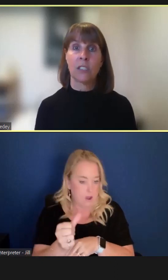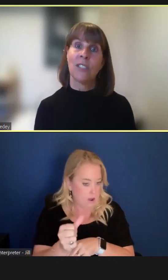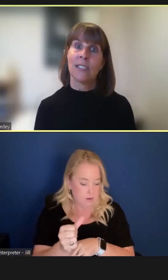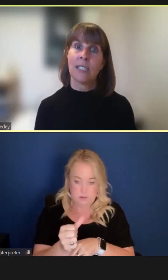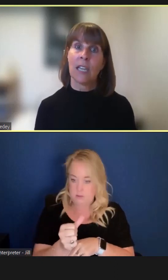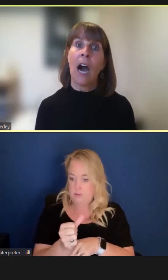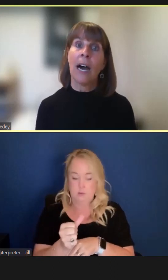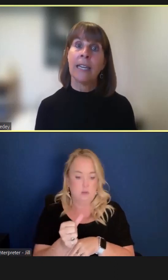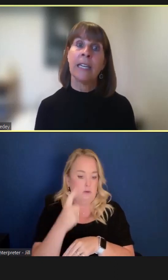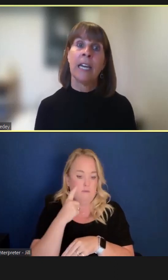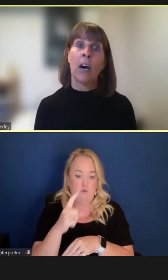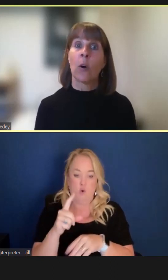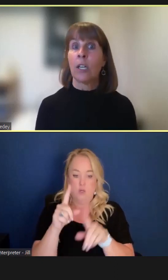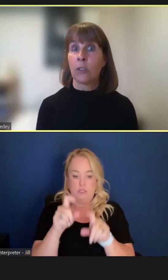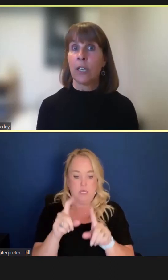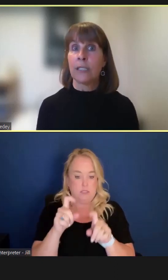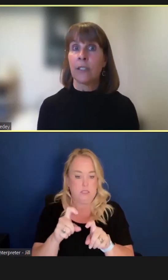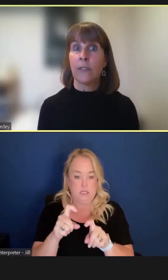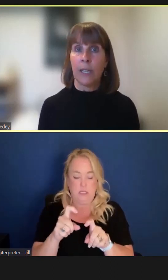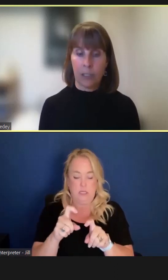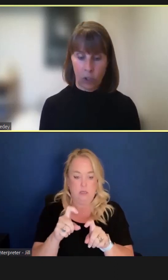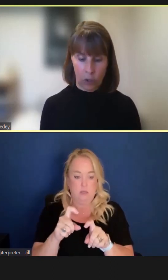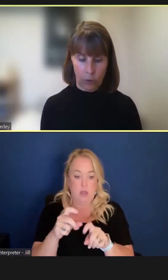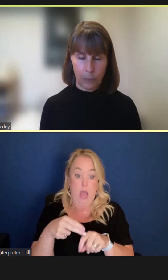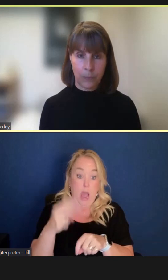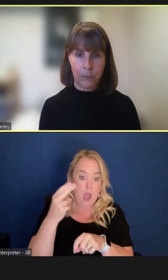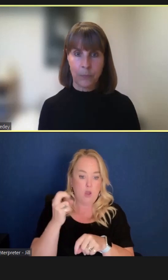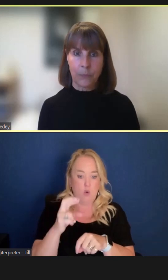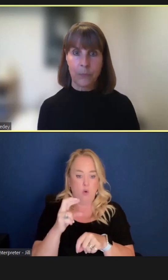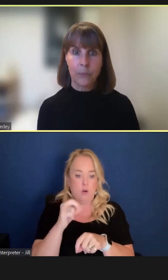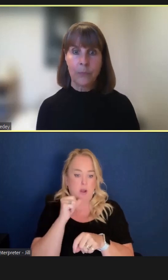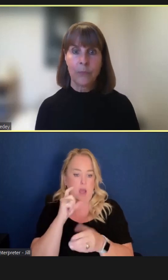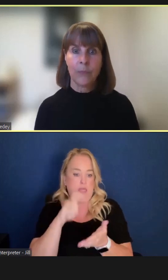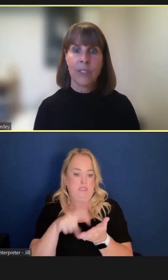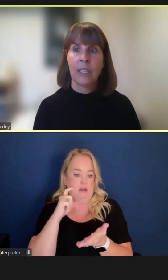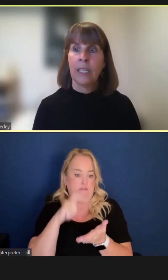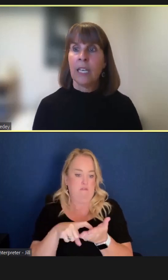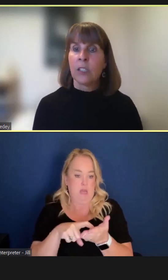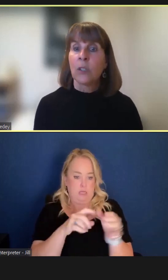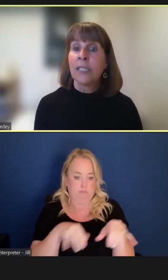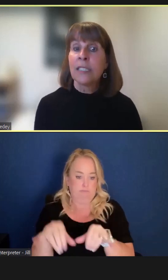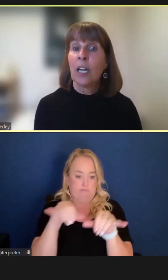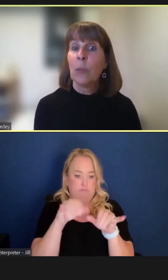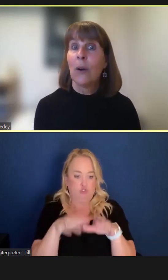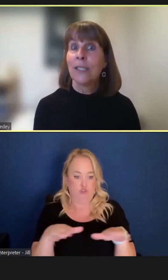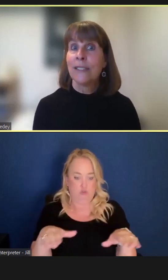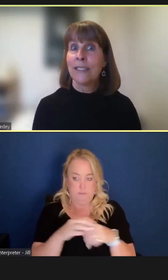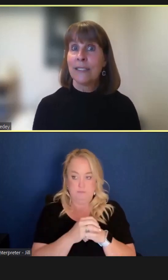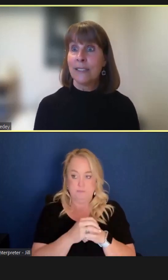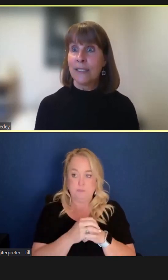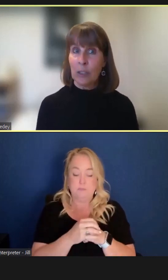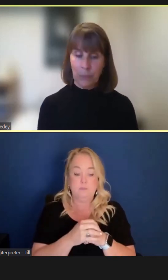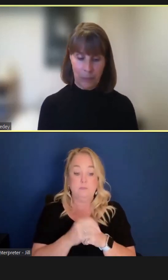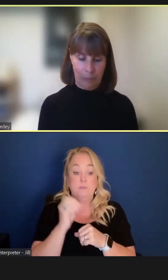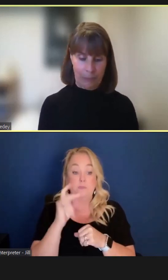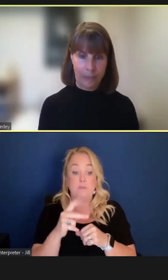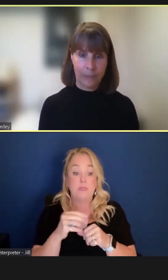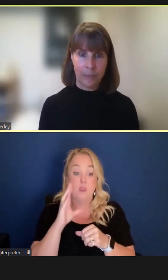testing high or under identifying children so let's talk about